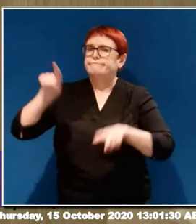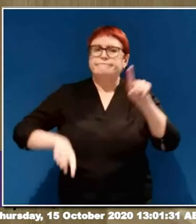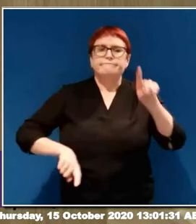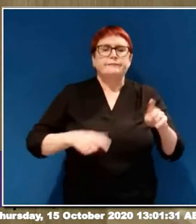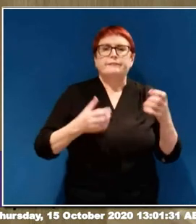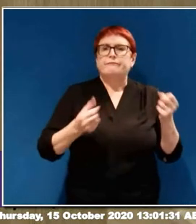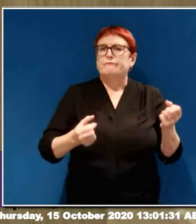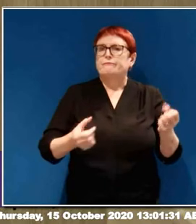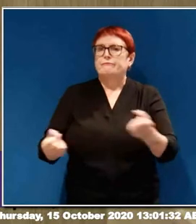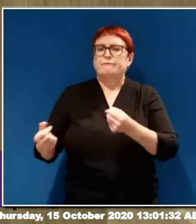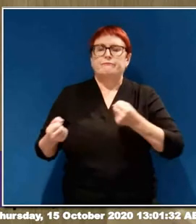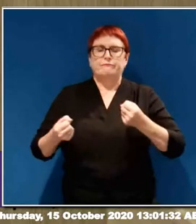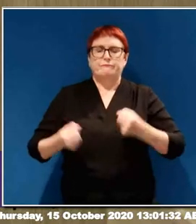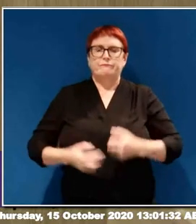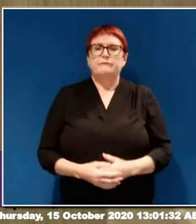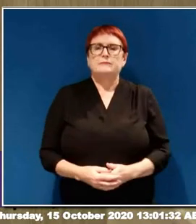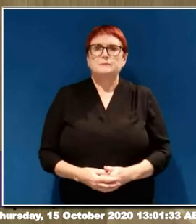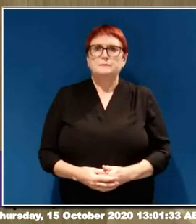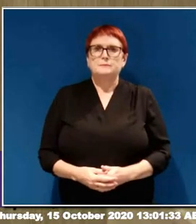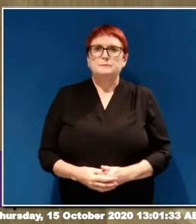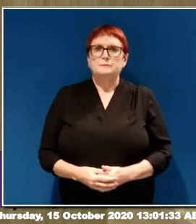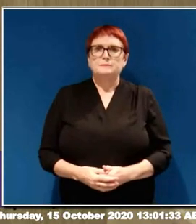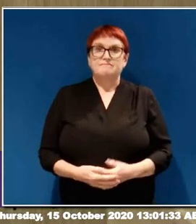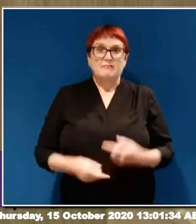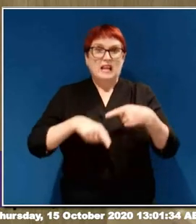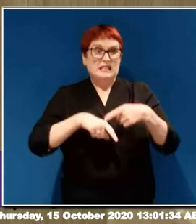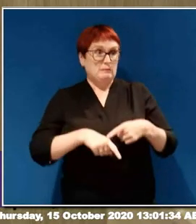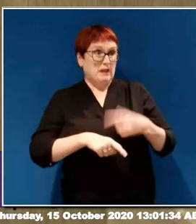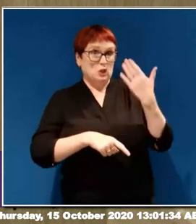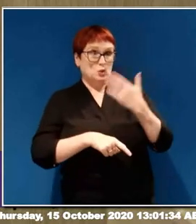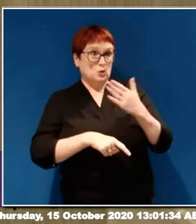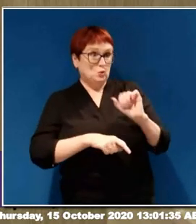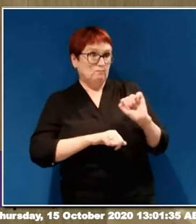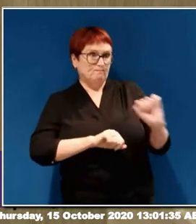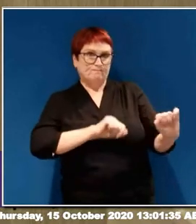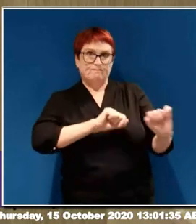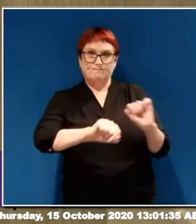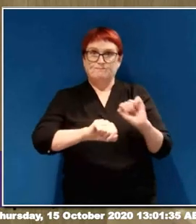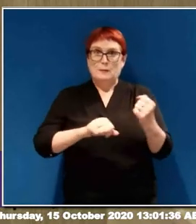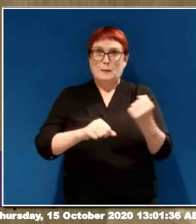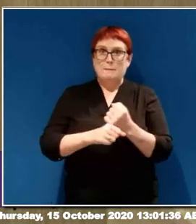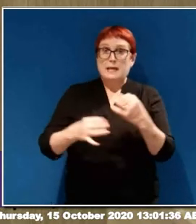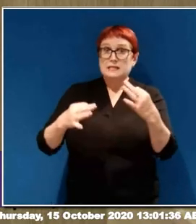But again it comes down to school level? It comes to school level and teacher level. Yes.